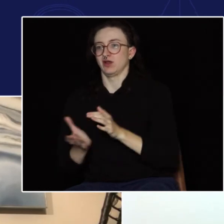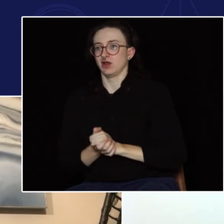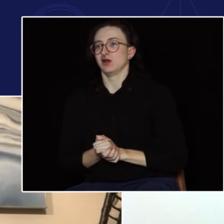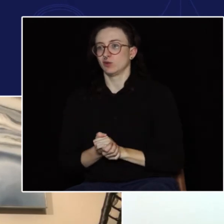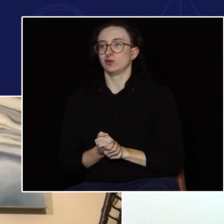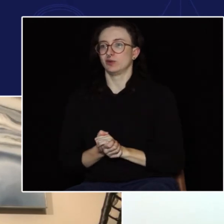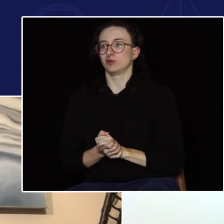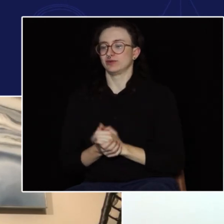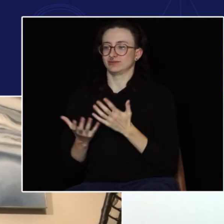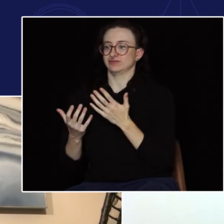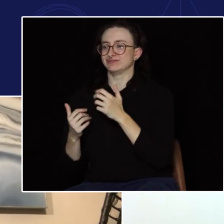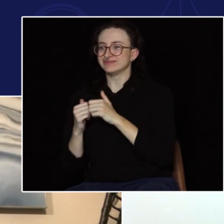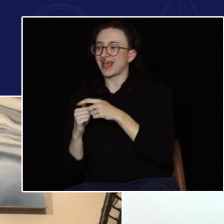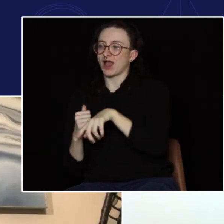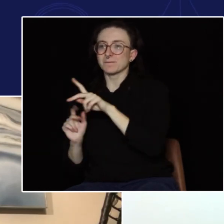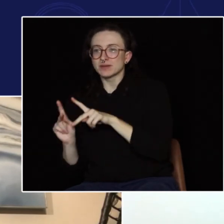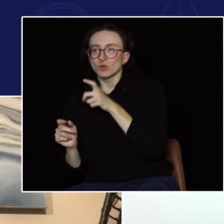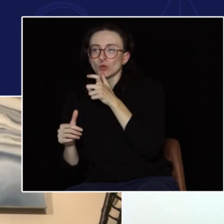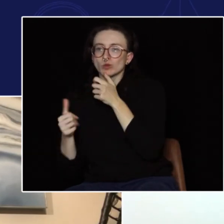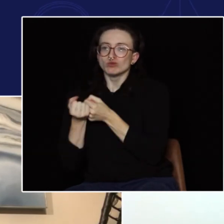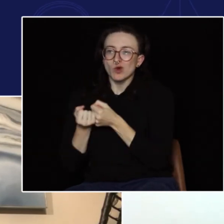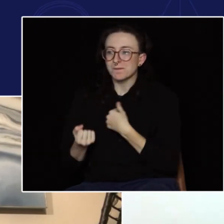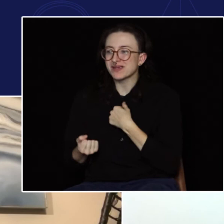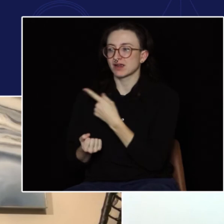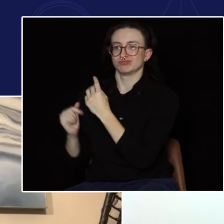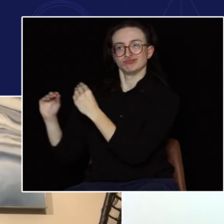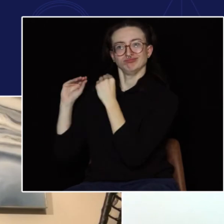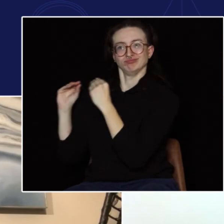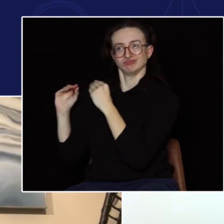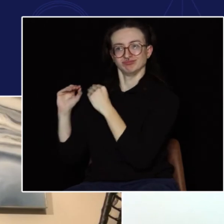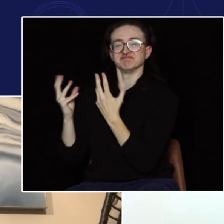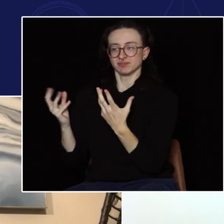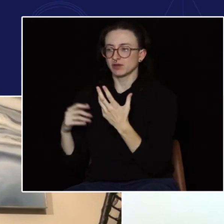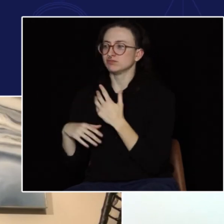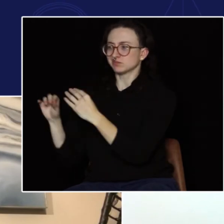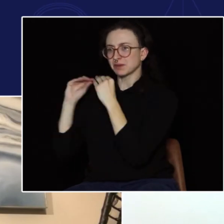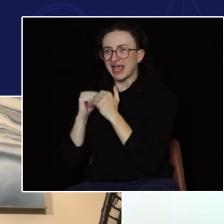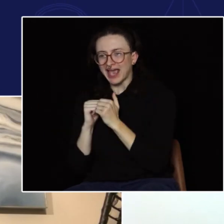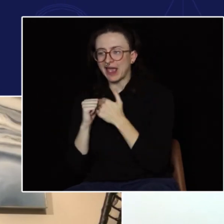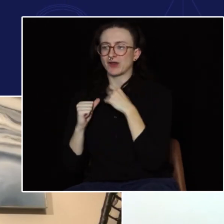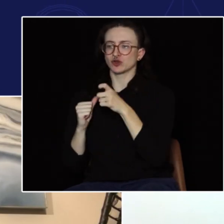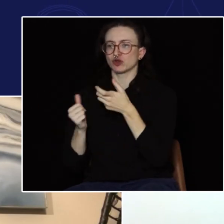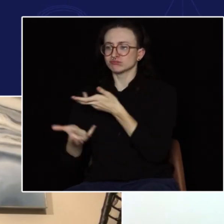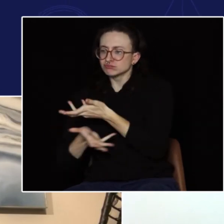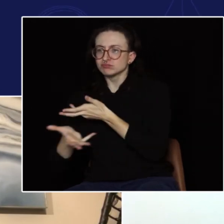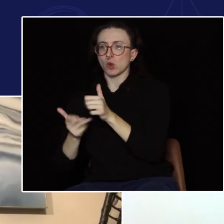and the people that supported me. They teach me a lot of things, and how I should deal with it with people